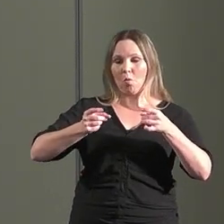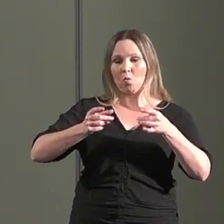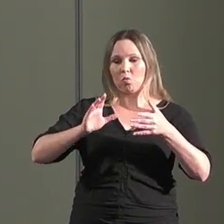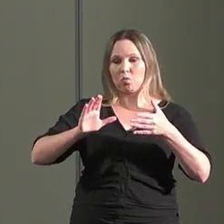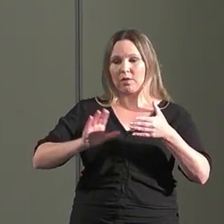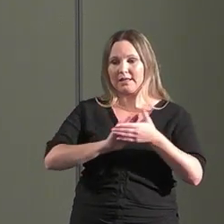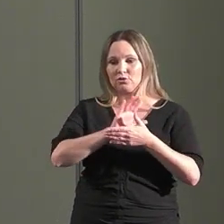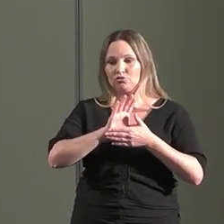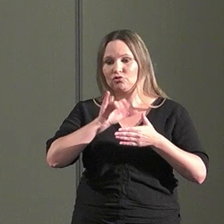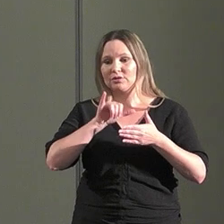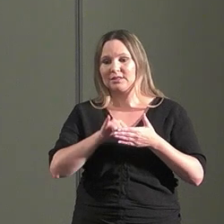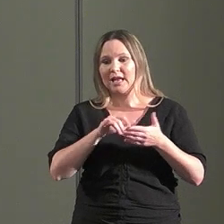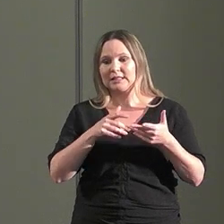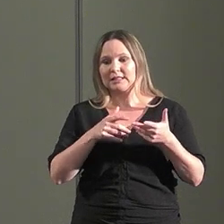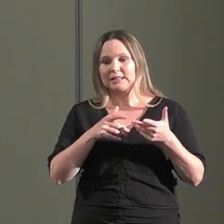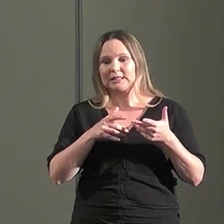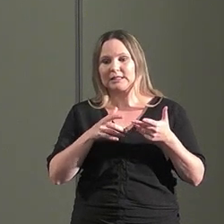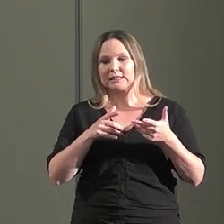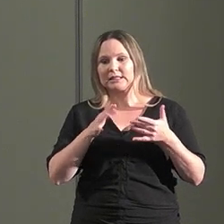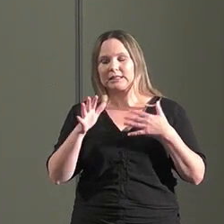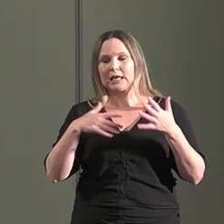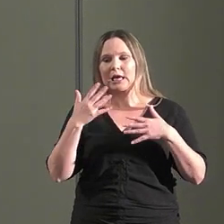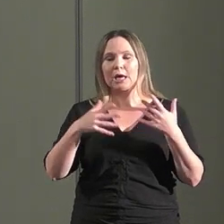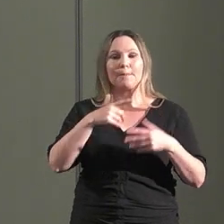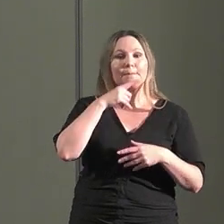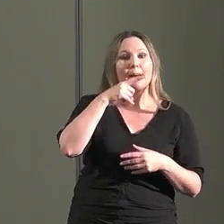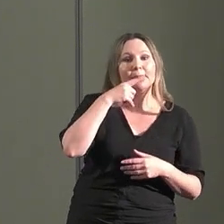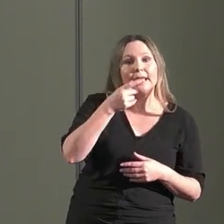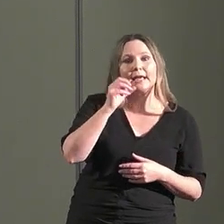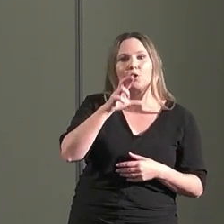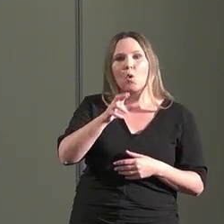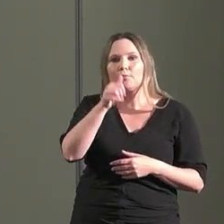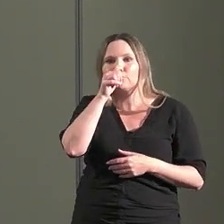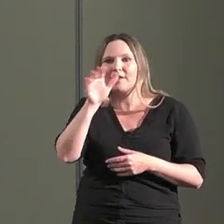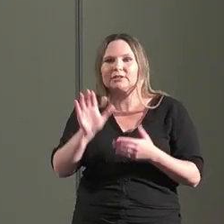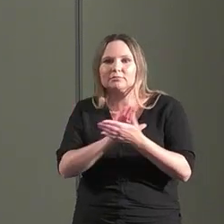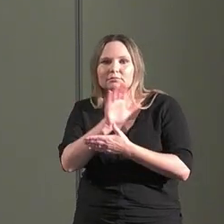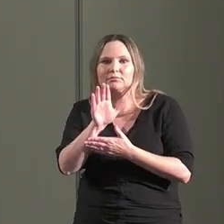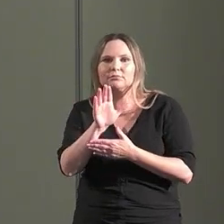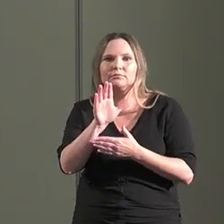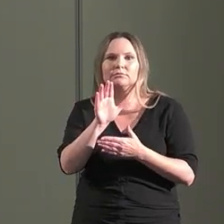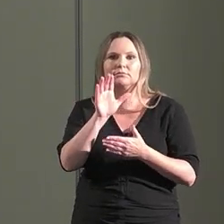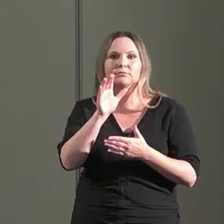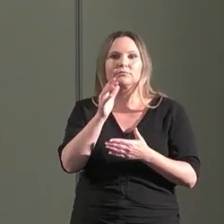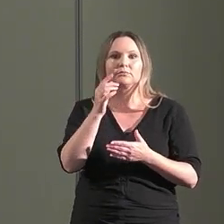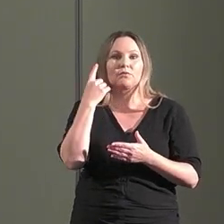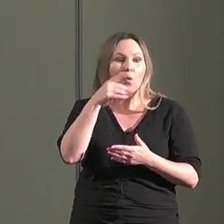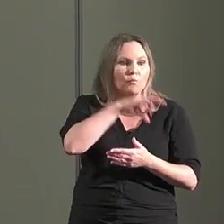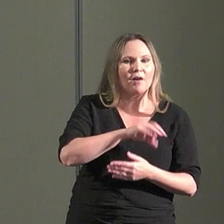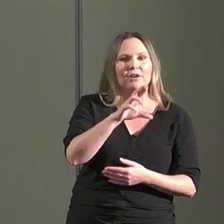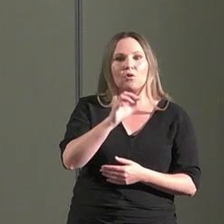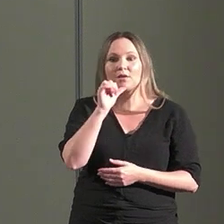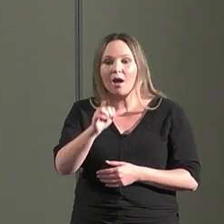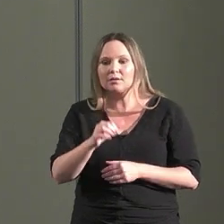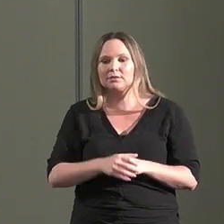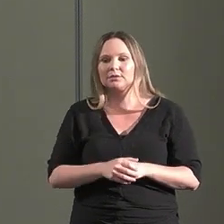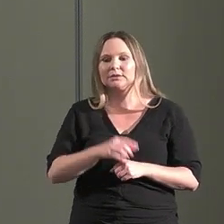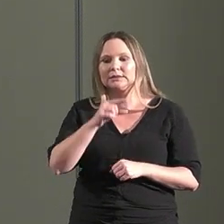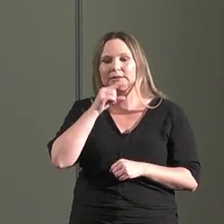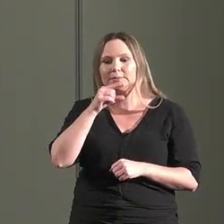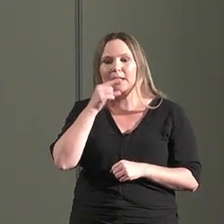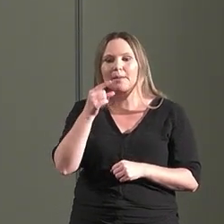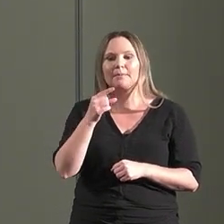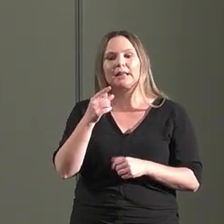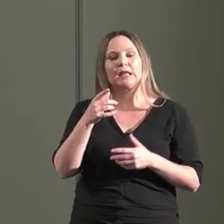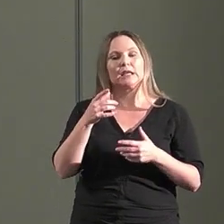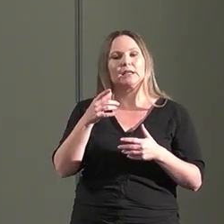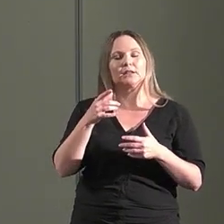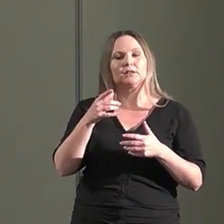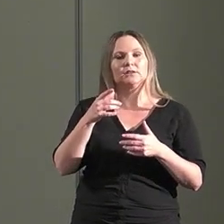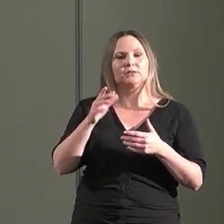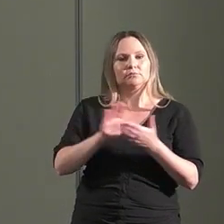That is, a public or private institution for-profit or not.